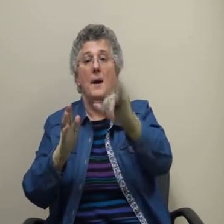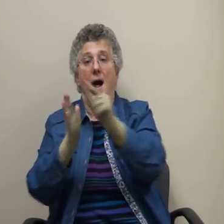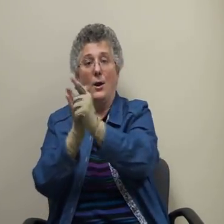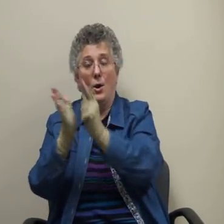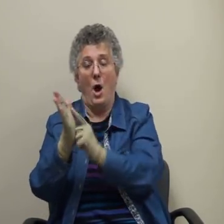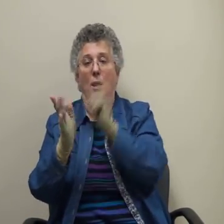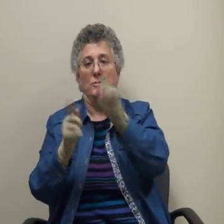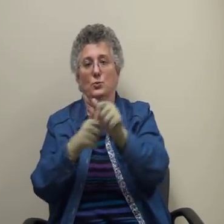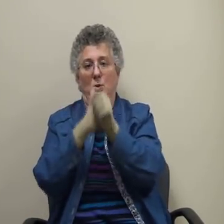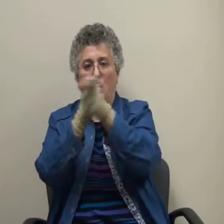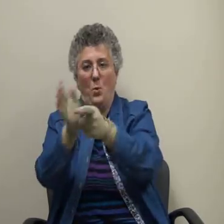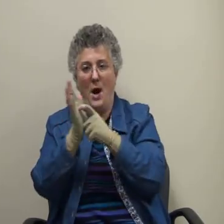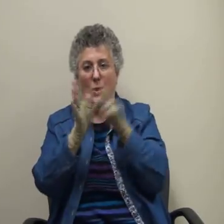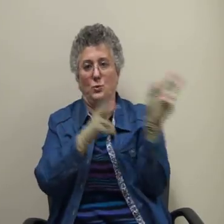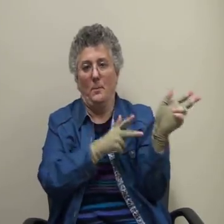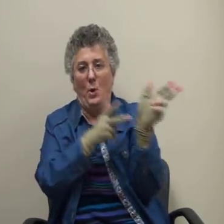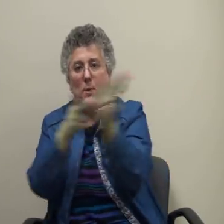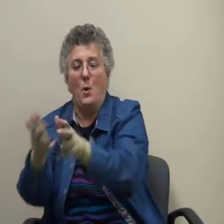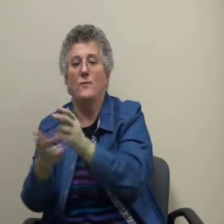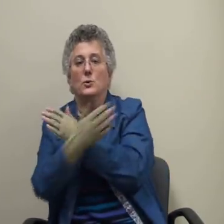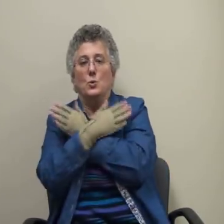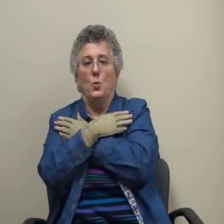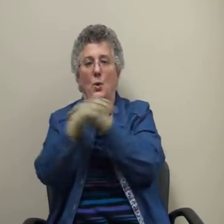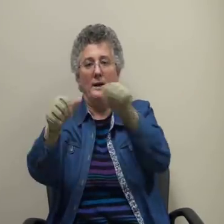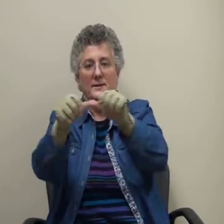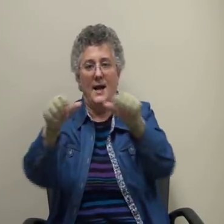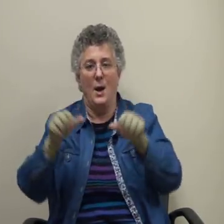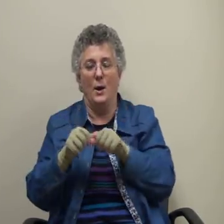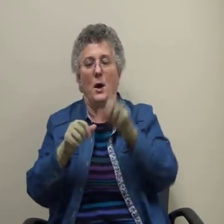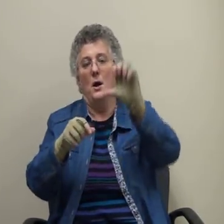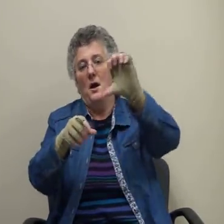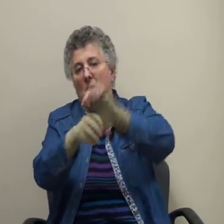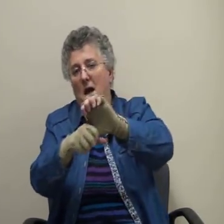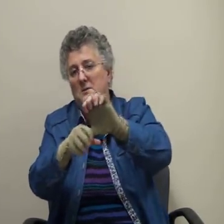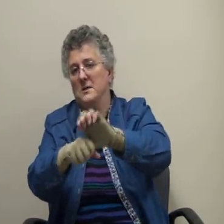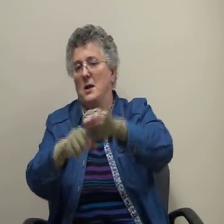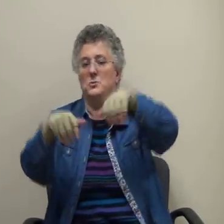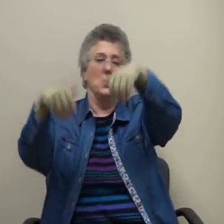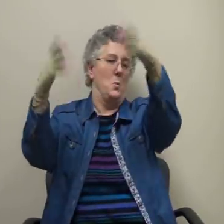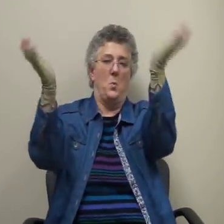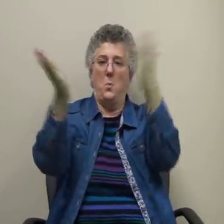By law all truckers are required to pull into a rest area to get gas, or whatever else.